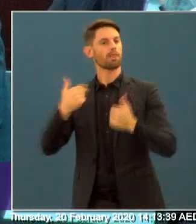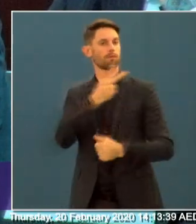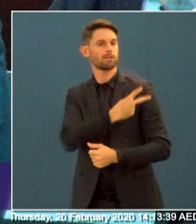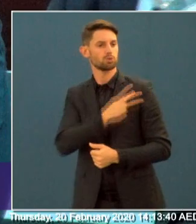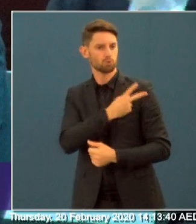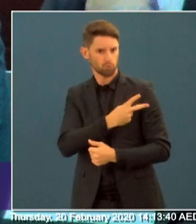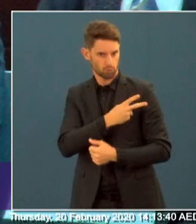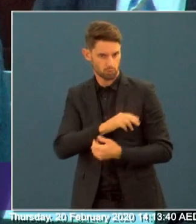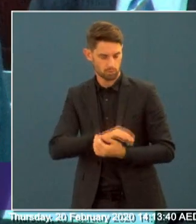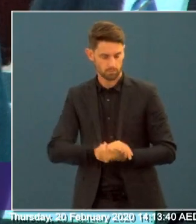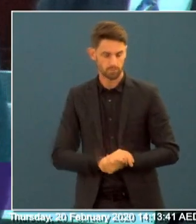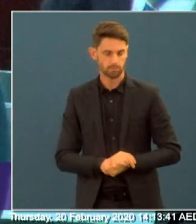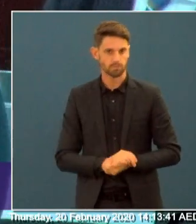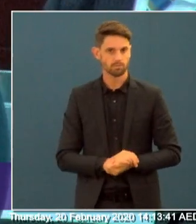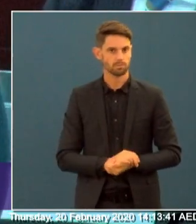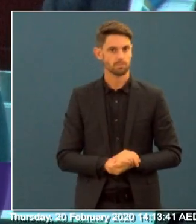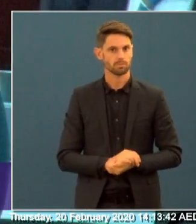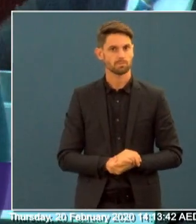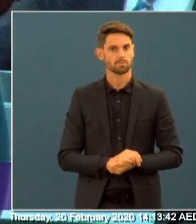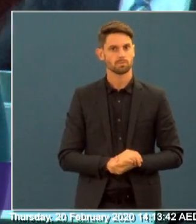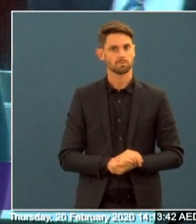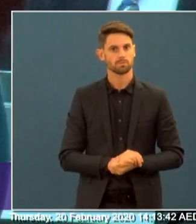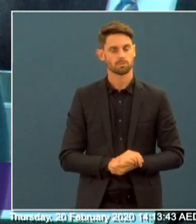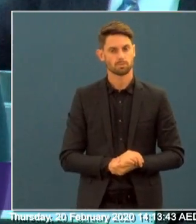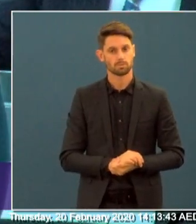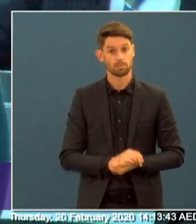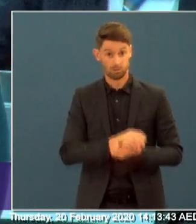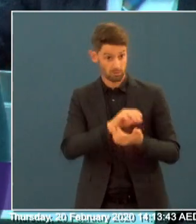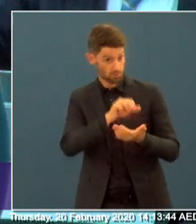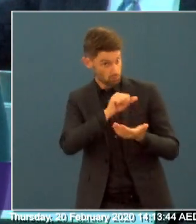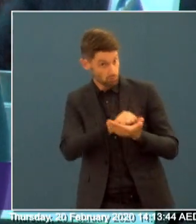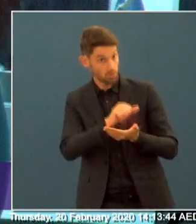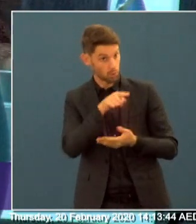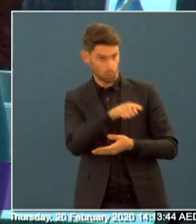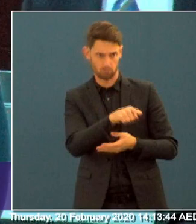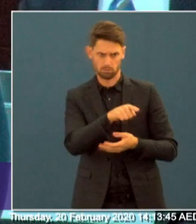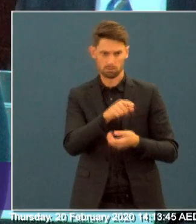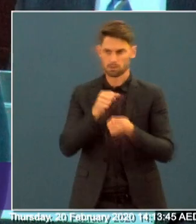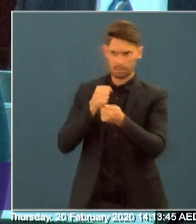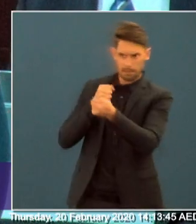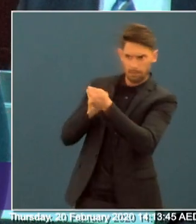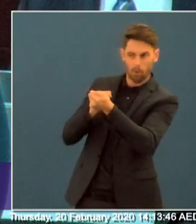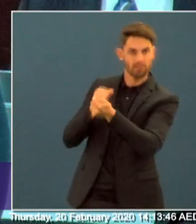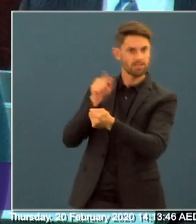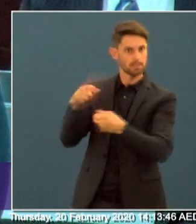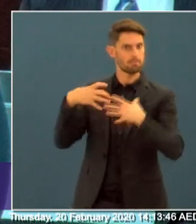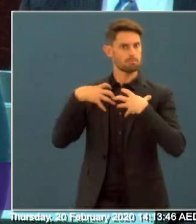that you deal with in your recommendations. And I think — is it right to say that you're very supportive of some training across the board